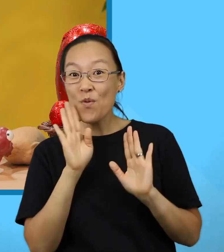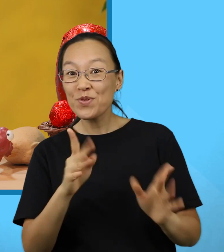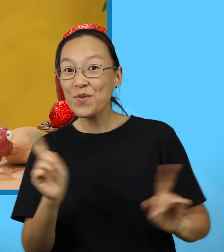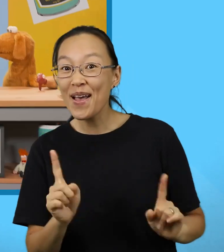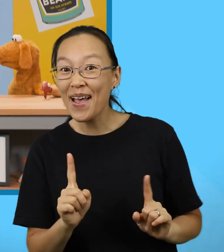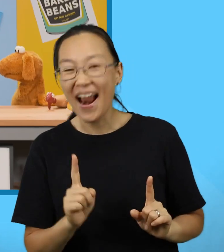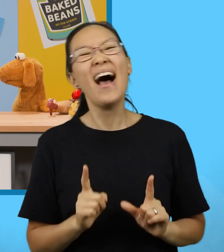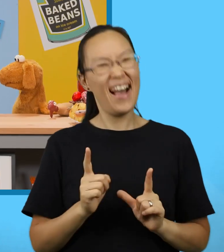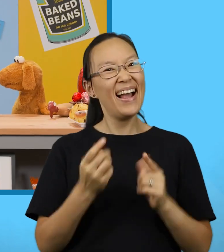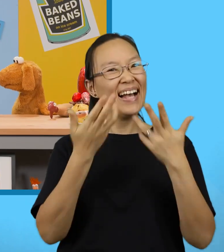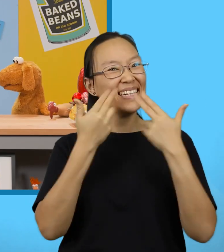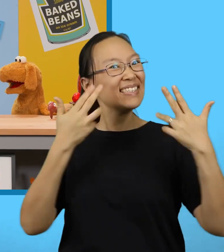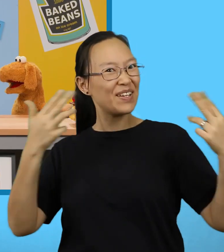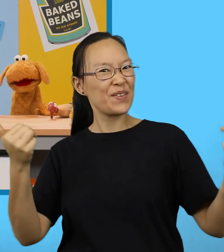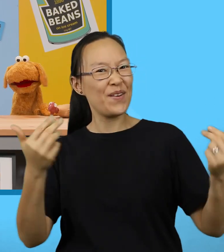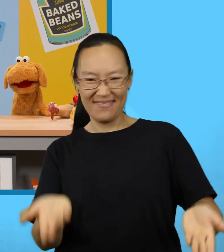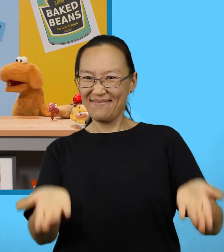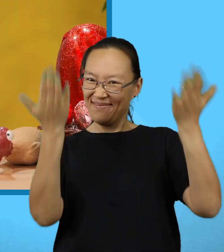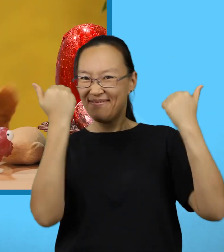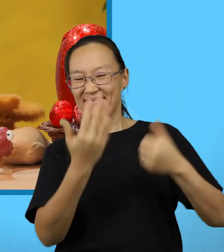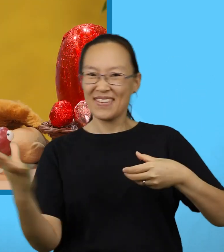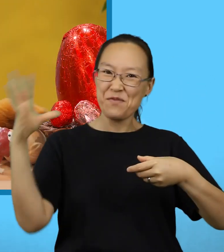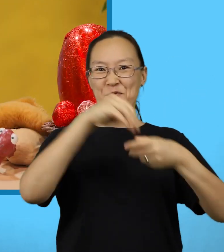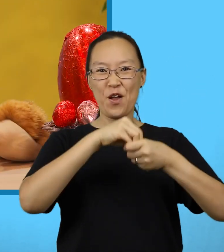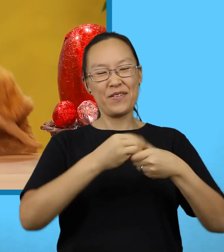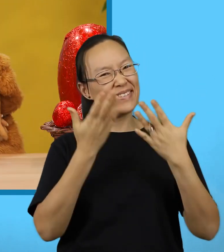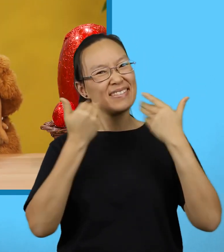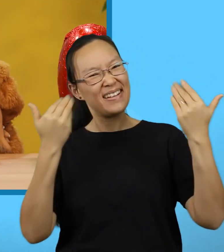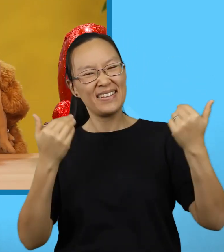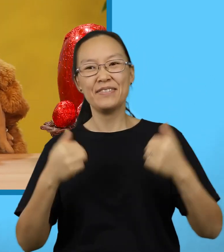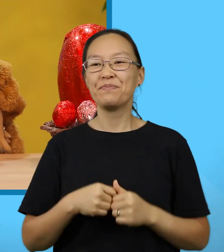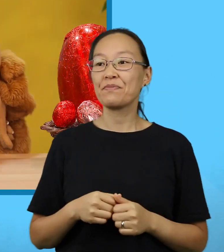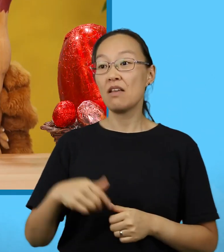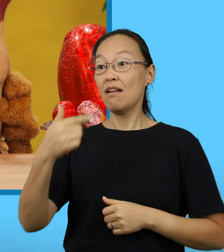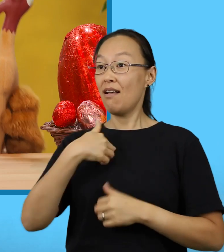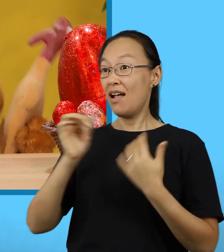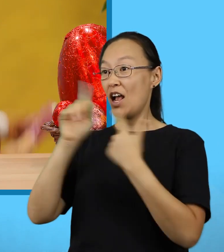So stand up and rock out with us. Oh, I'm gonna go and find Scruff. Scruff!